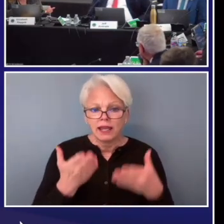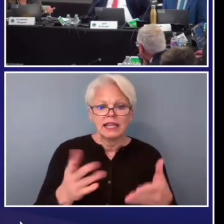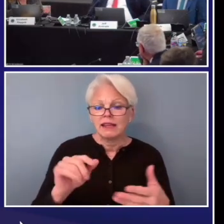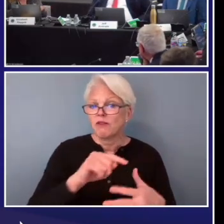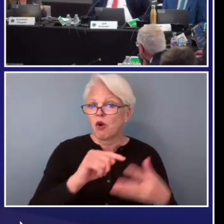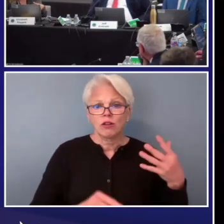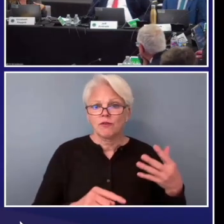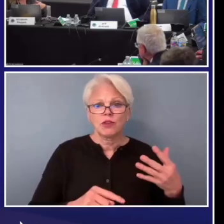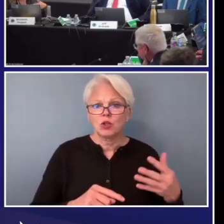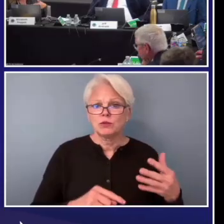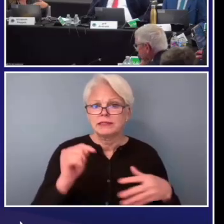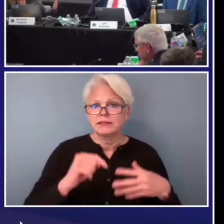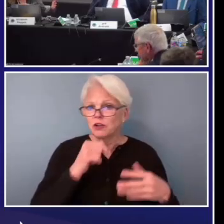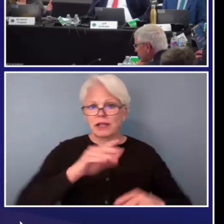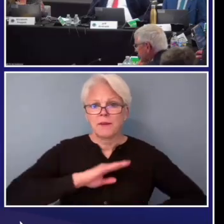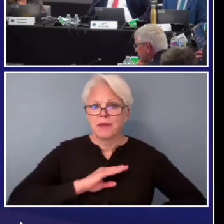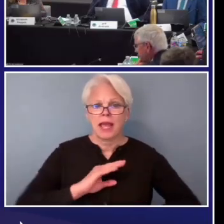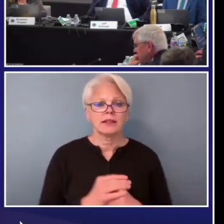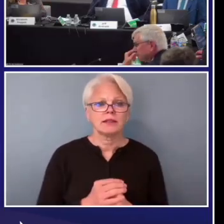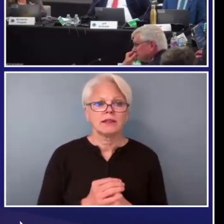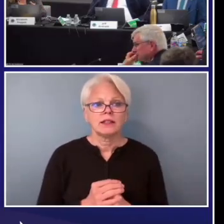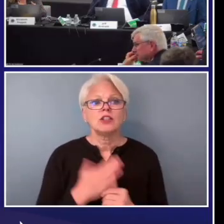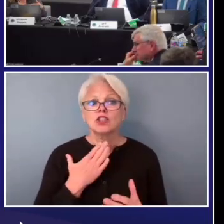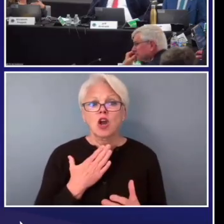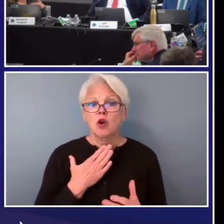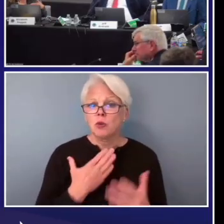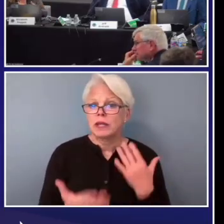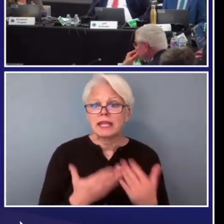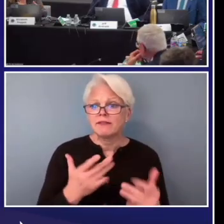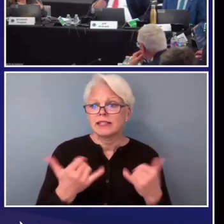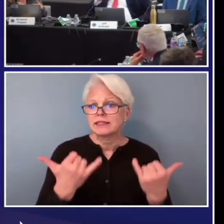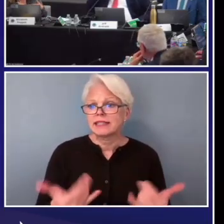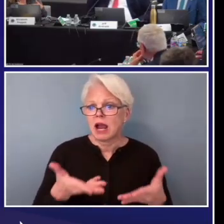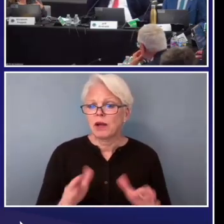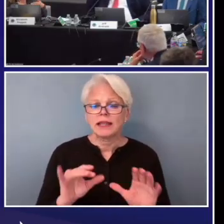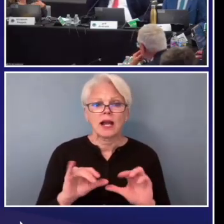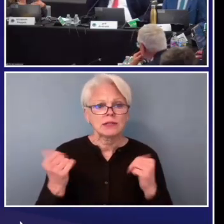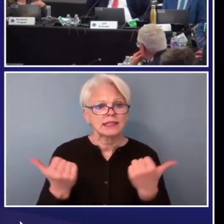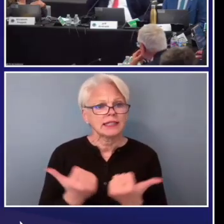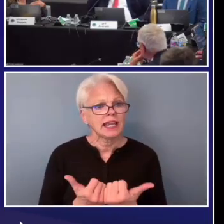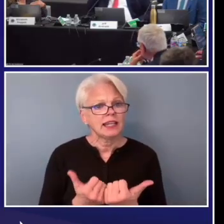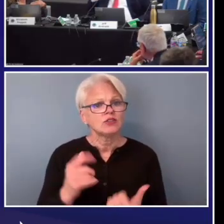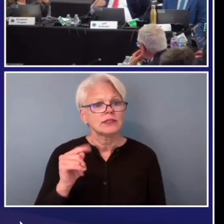So, um, even if this is now allowing, um, an agency to, um, go